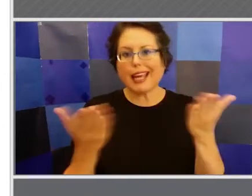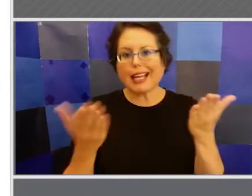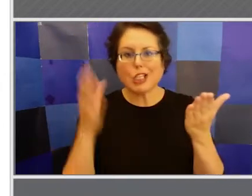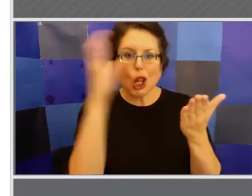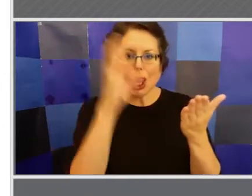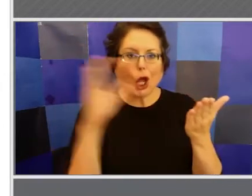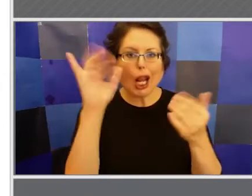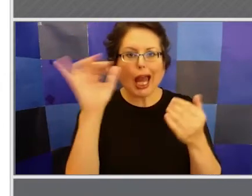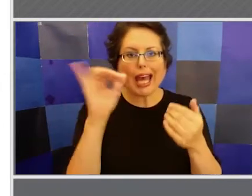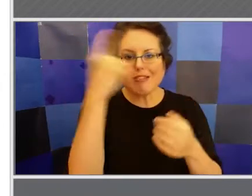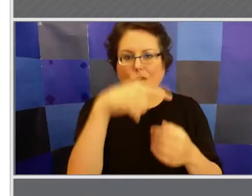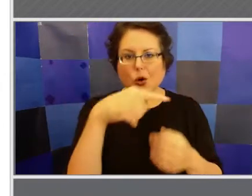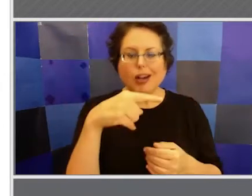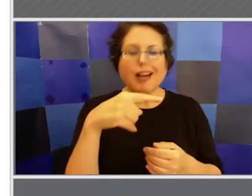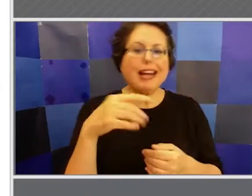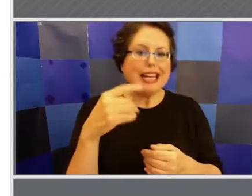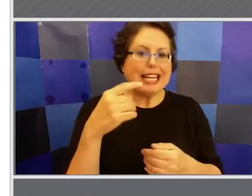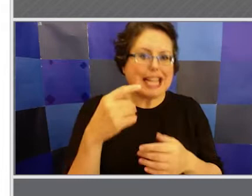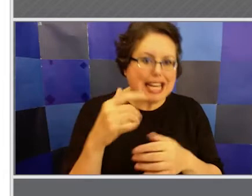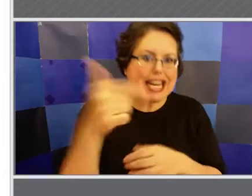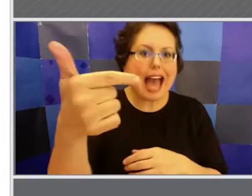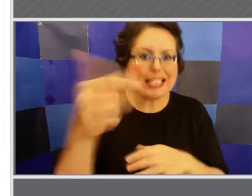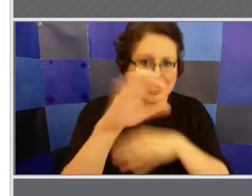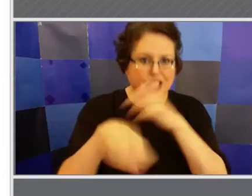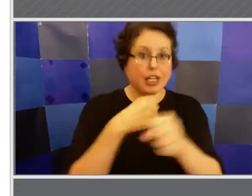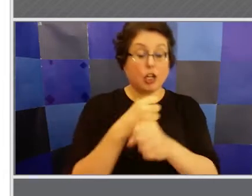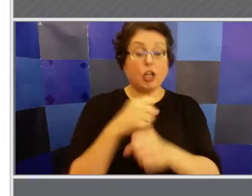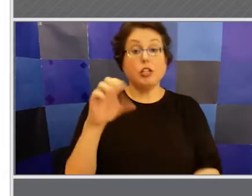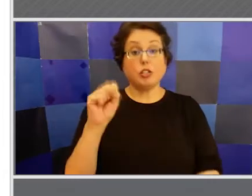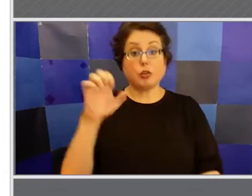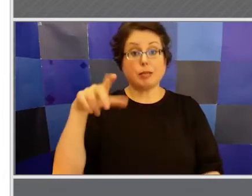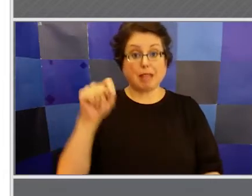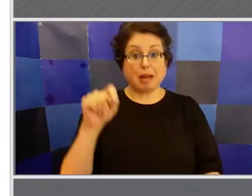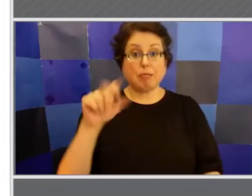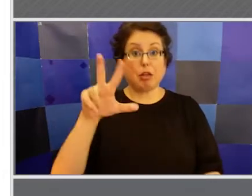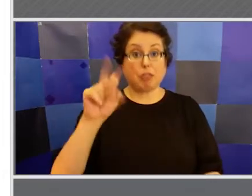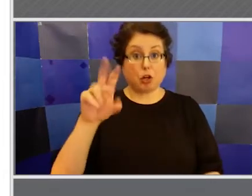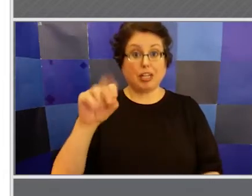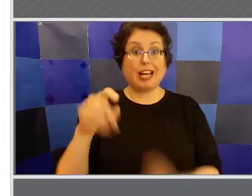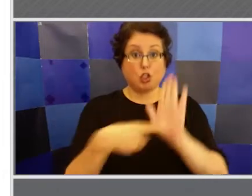So that is presented on September 30 of each year following that that document is refined,